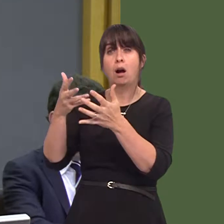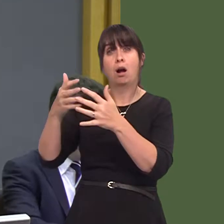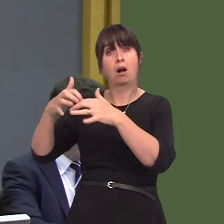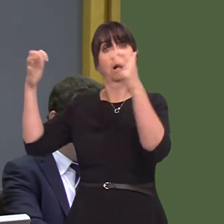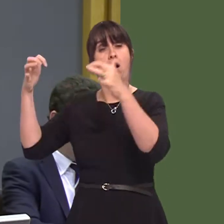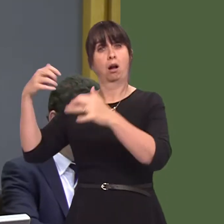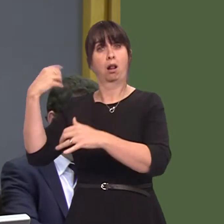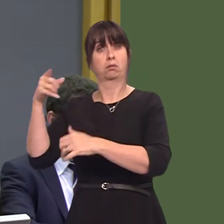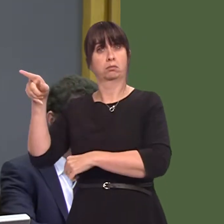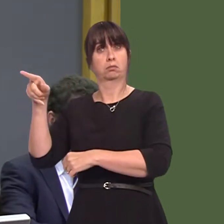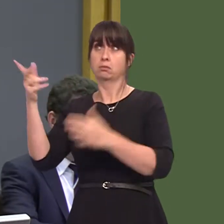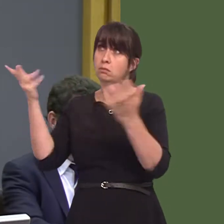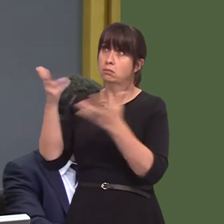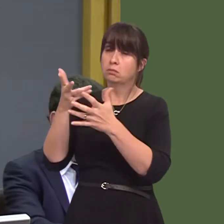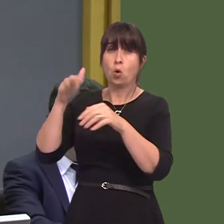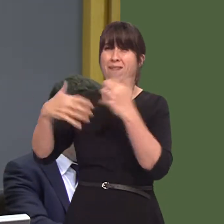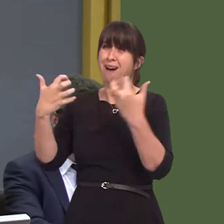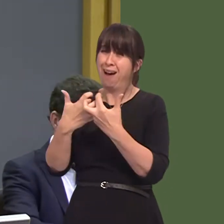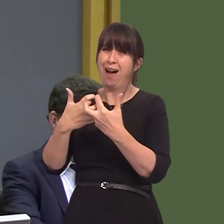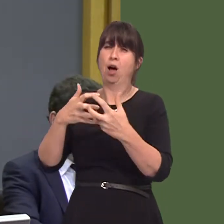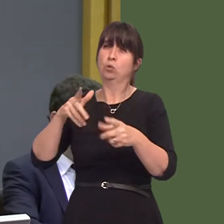to mitigate the worst effects of this ghastly new proposal.